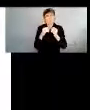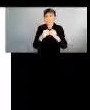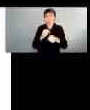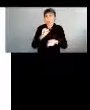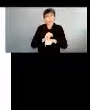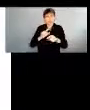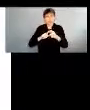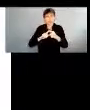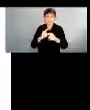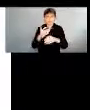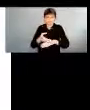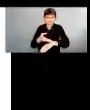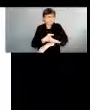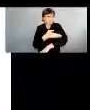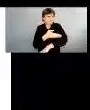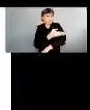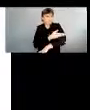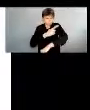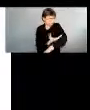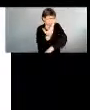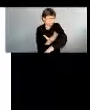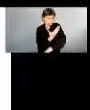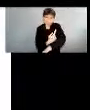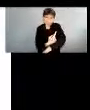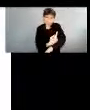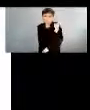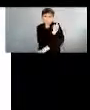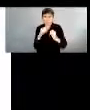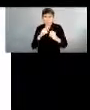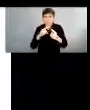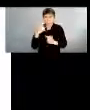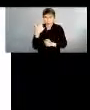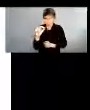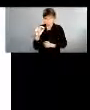Part of one-size-fits-one means that what you tell us about your work is our starting